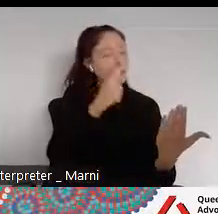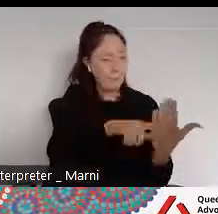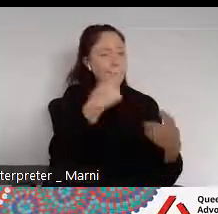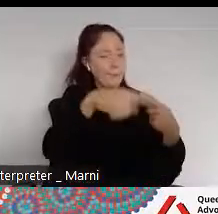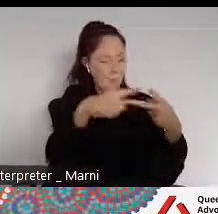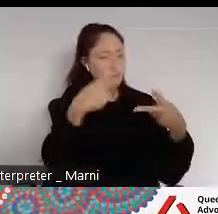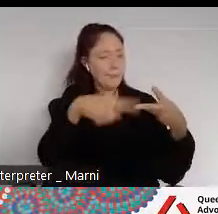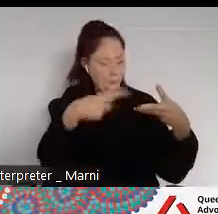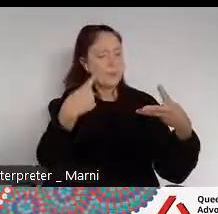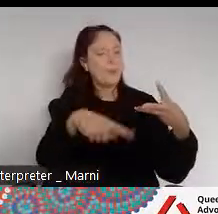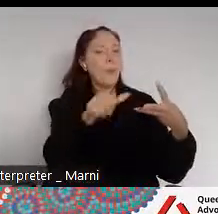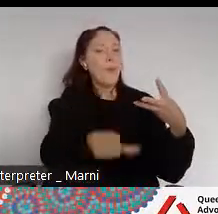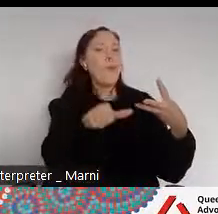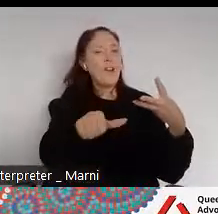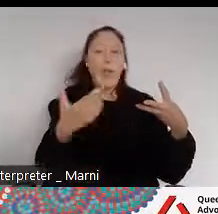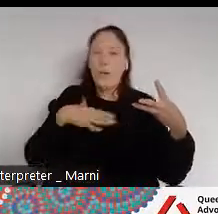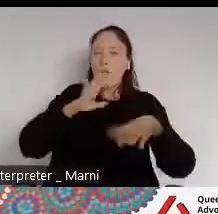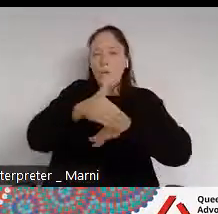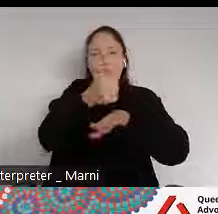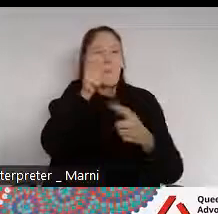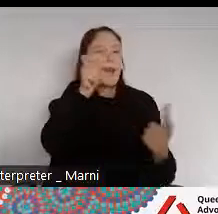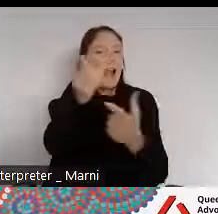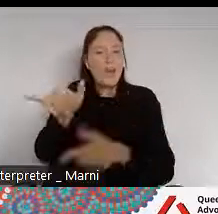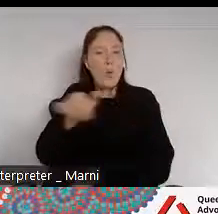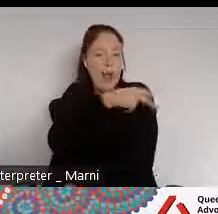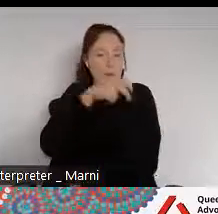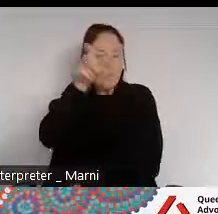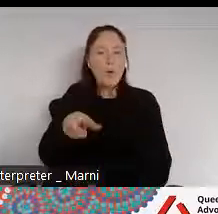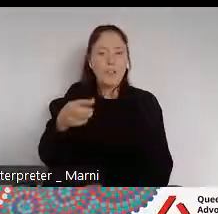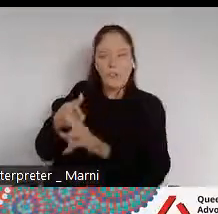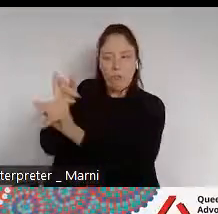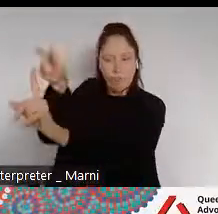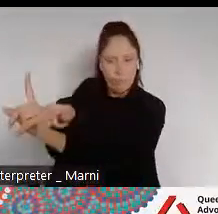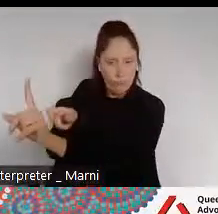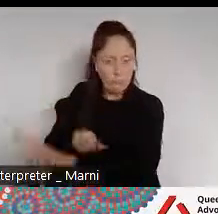to appoint a guardian or administrator for an adult. In doing so, the tribunal has to consider